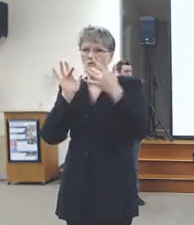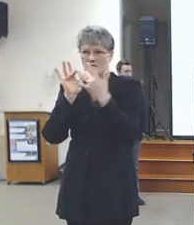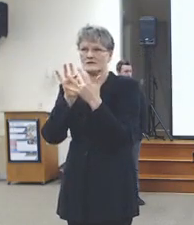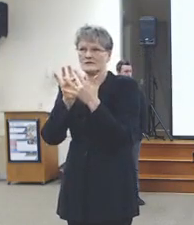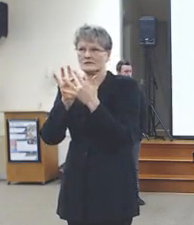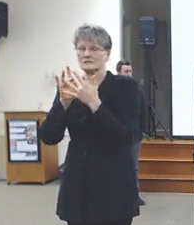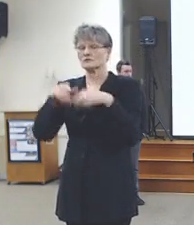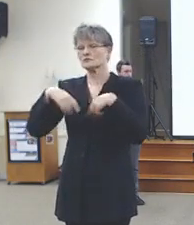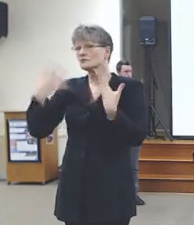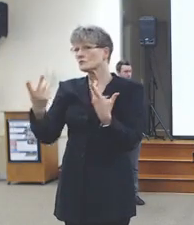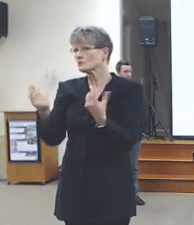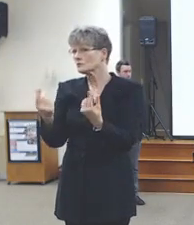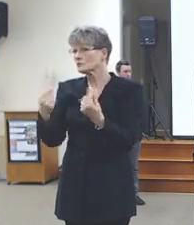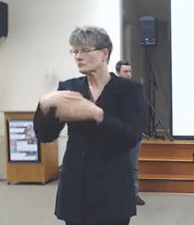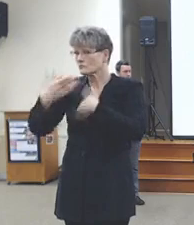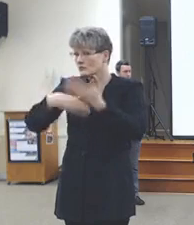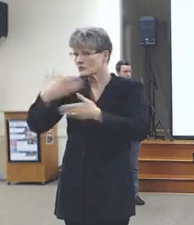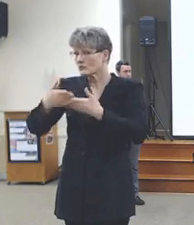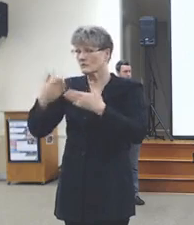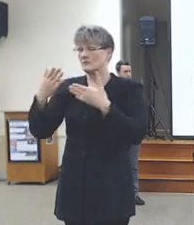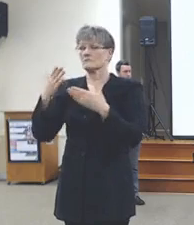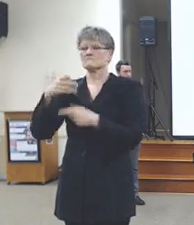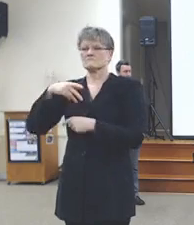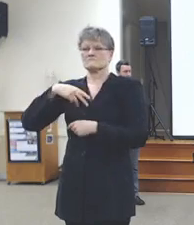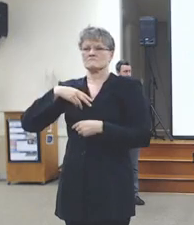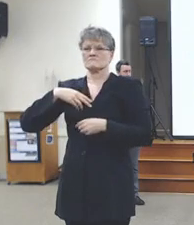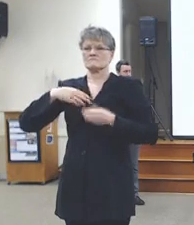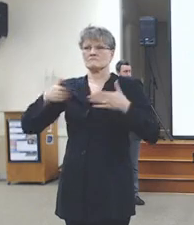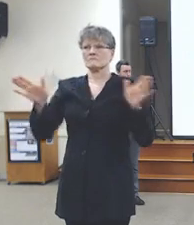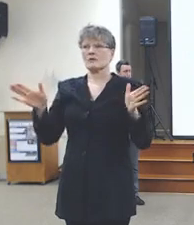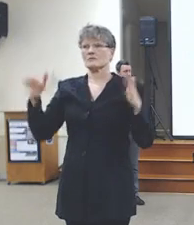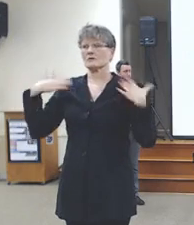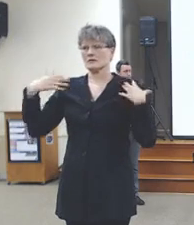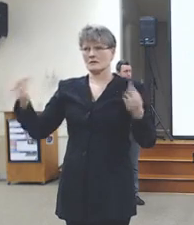starts with five different forms from the CDC to lead them through the process.